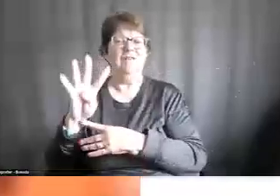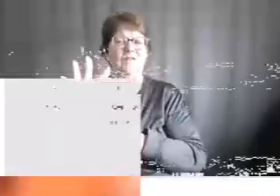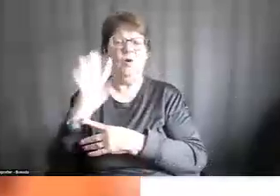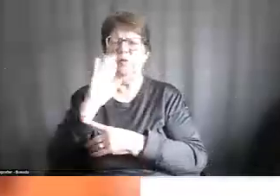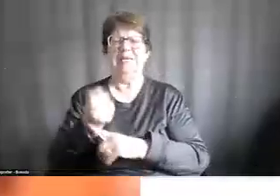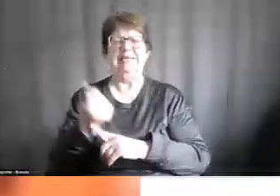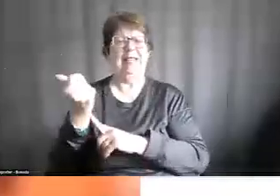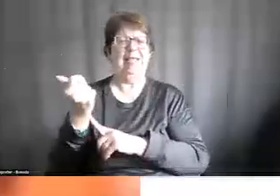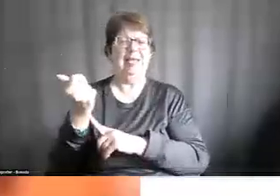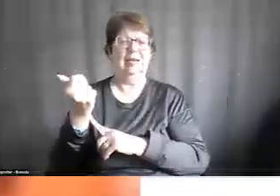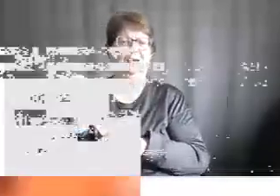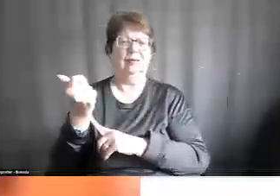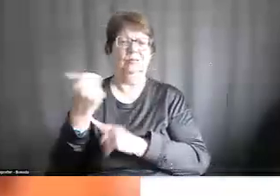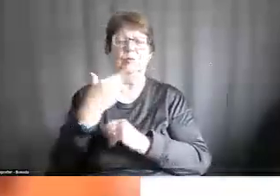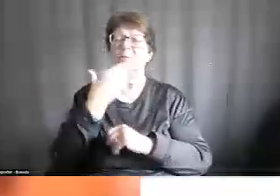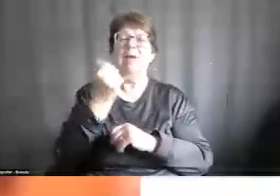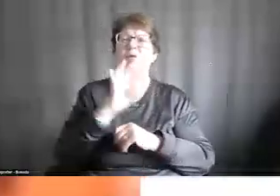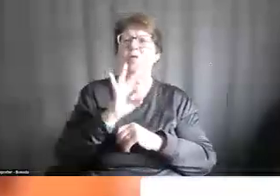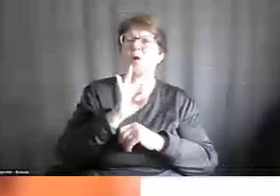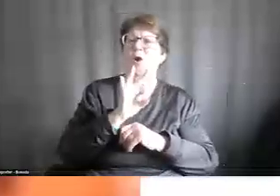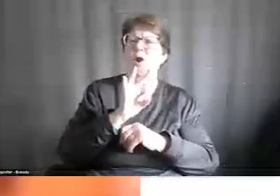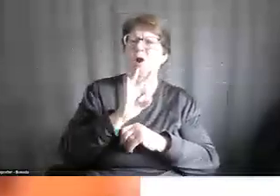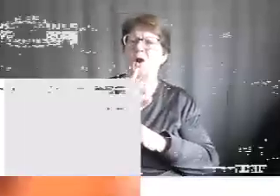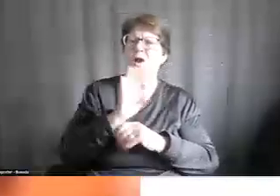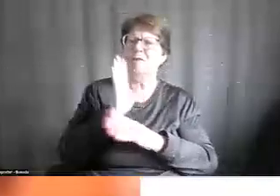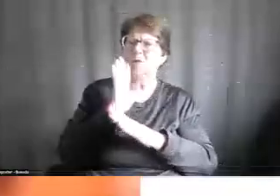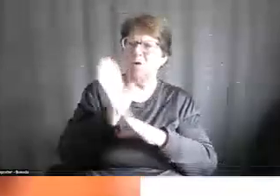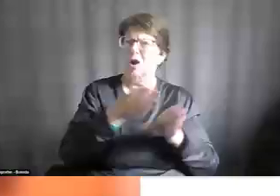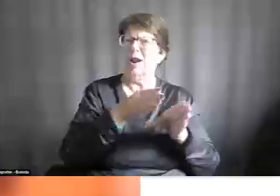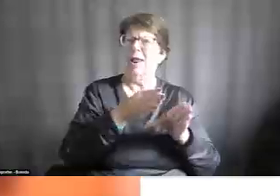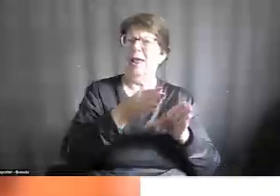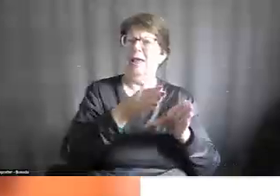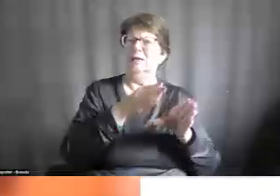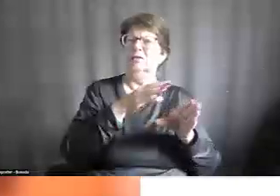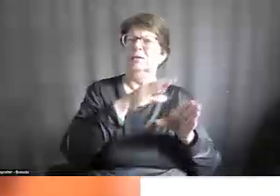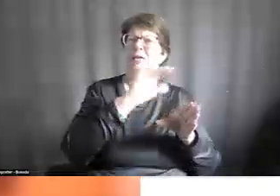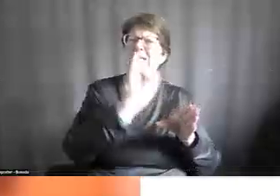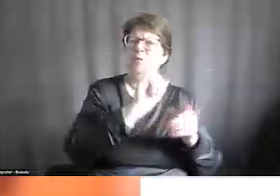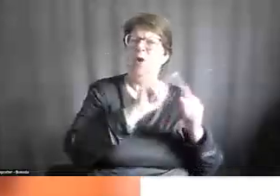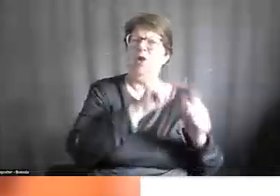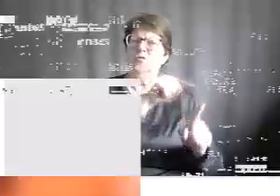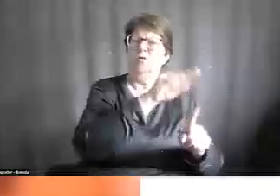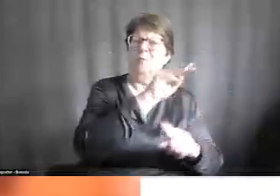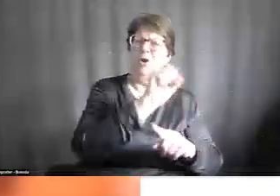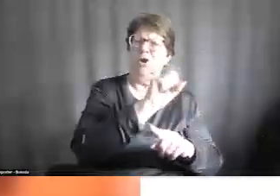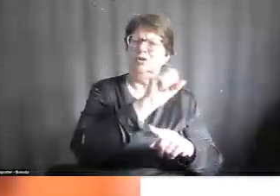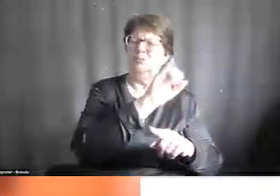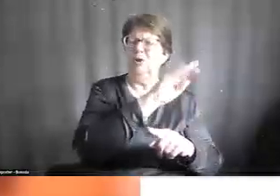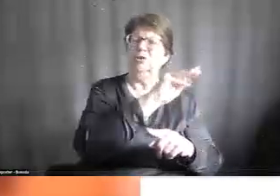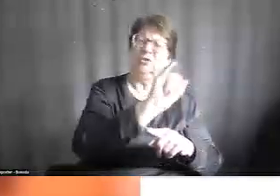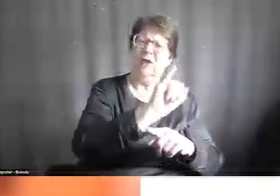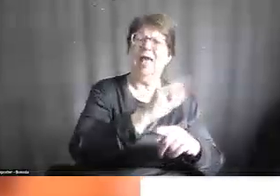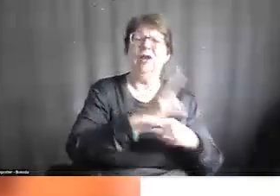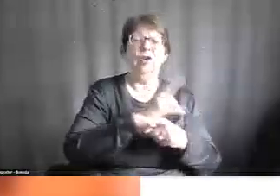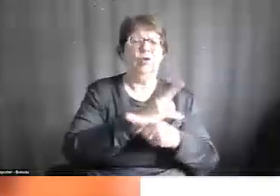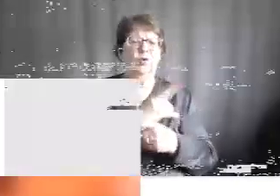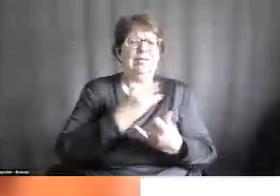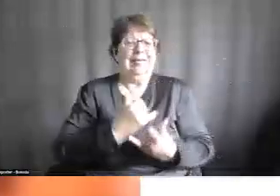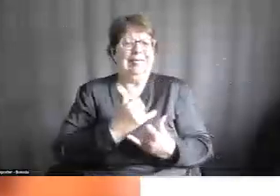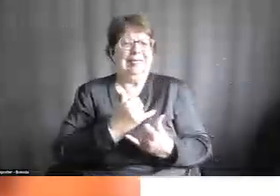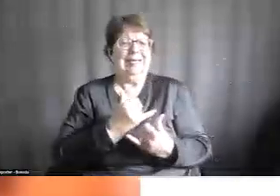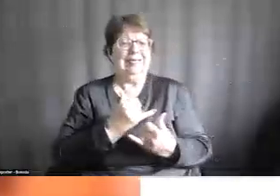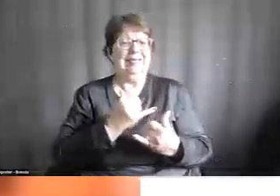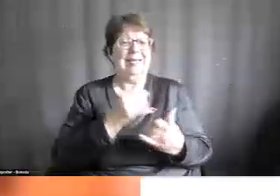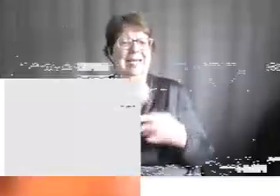Boardroom: We'd be better off or ending Issaquah service to Mercer Island. It uses the existing SoundMove infrastructure and the wash route HOV lane.